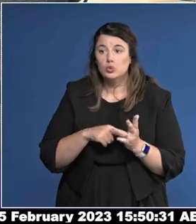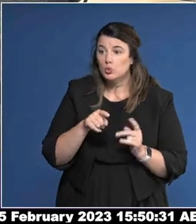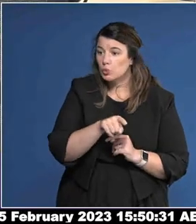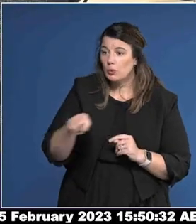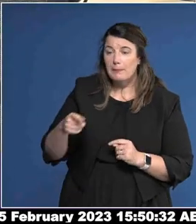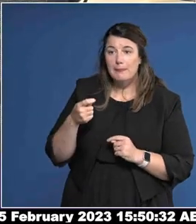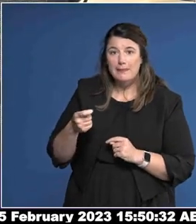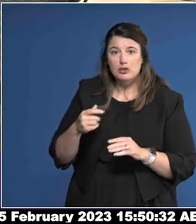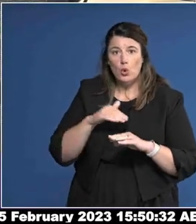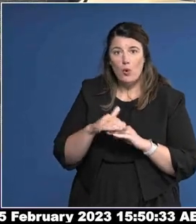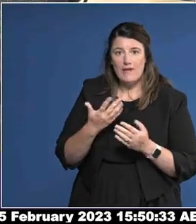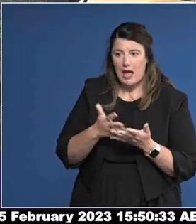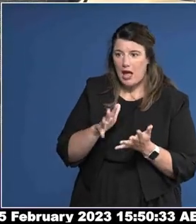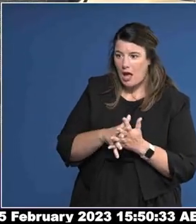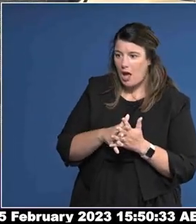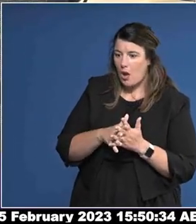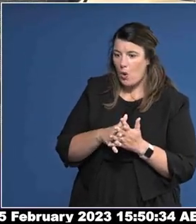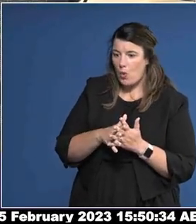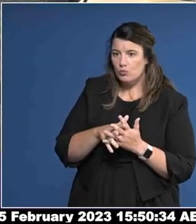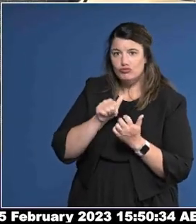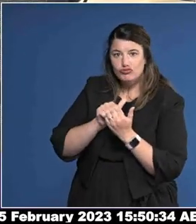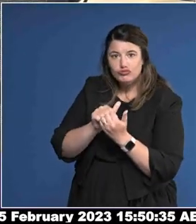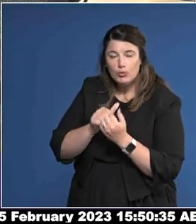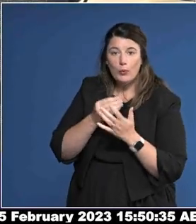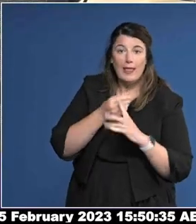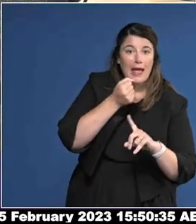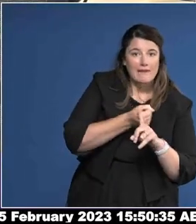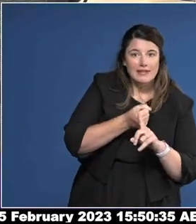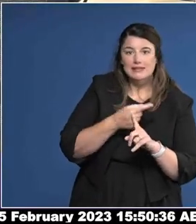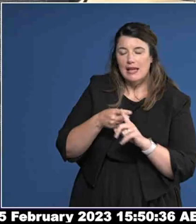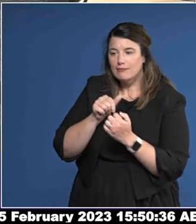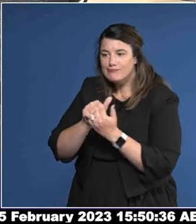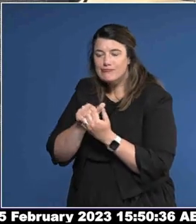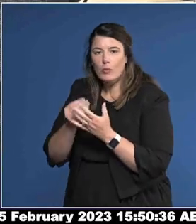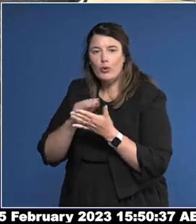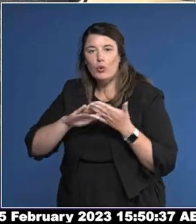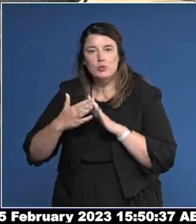to engage with advocates and community visitors, firstly in a proactive approach, so